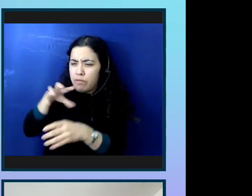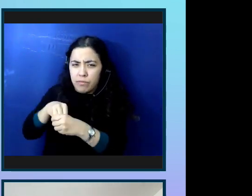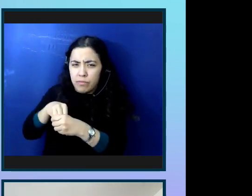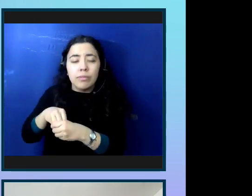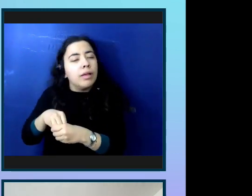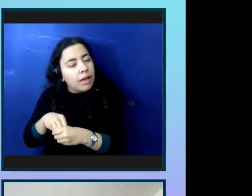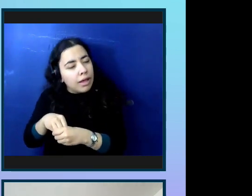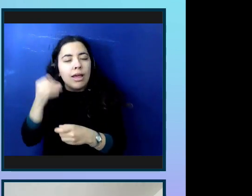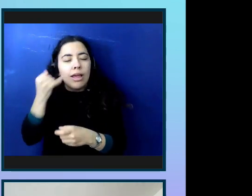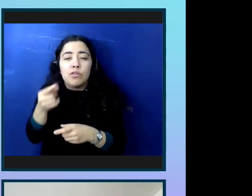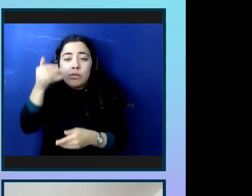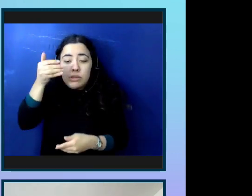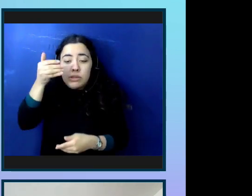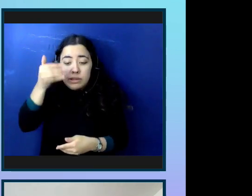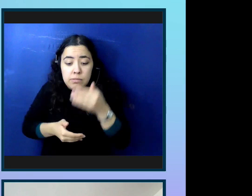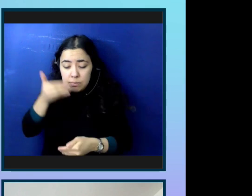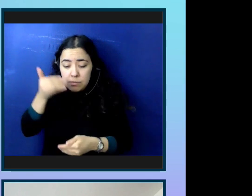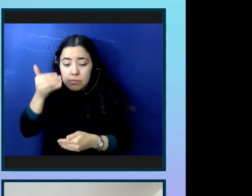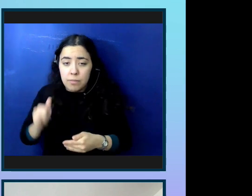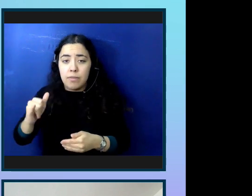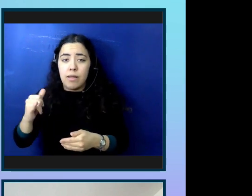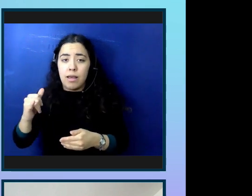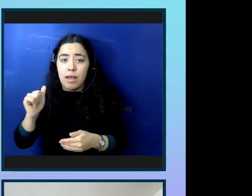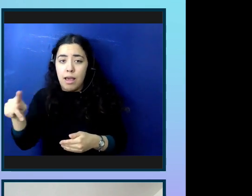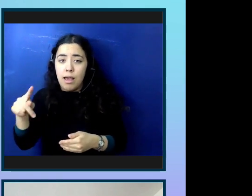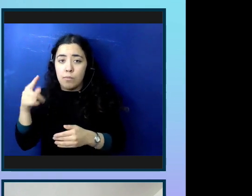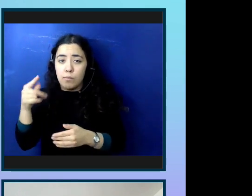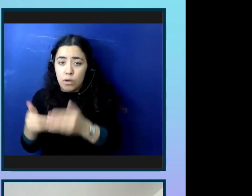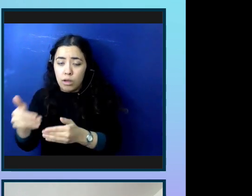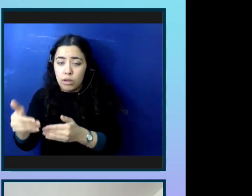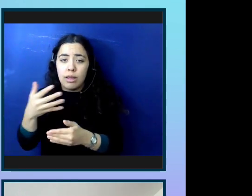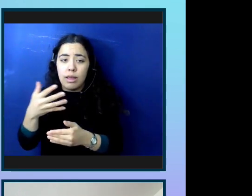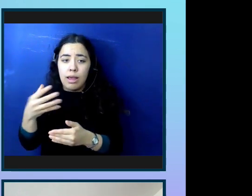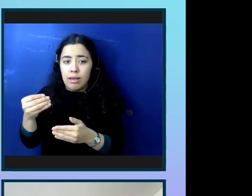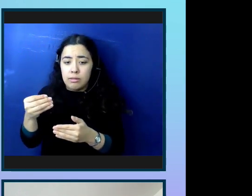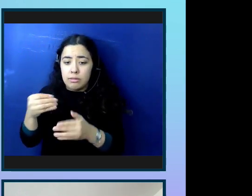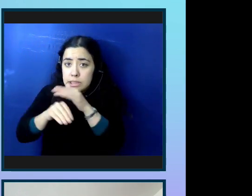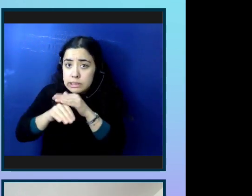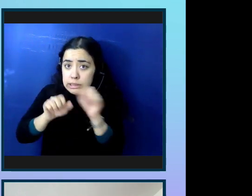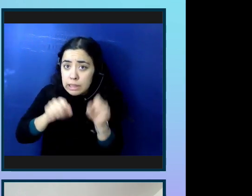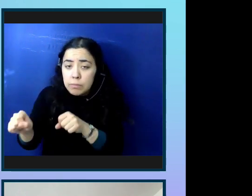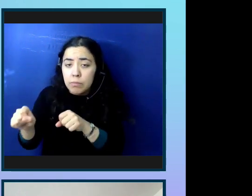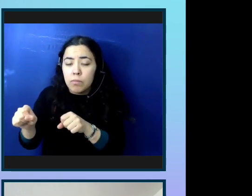or your application process it's self isn't accessible, it's really unlikely you're gonna have accessible people doing their your team because they probably